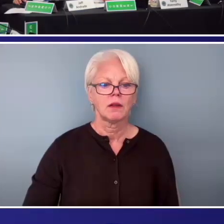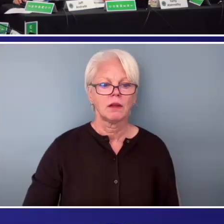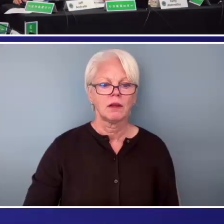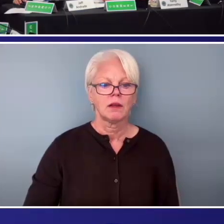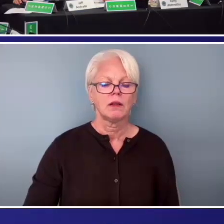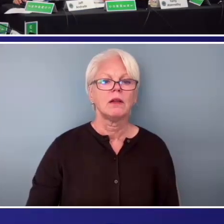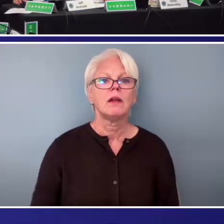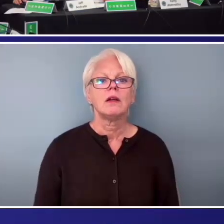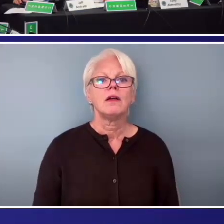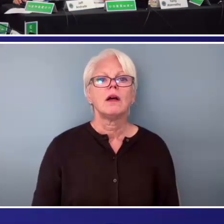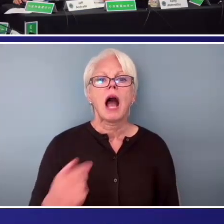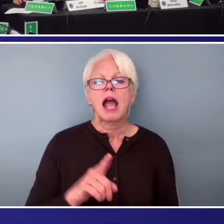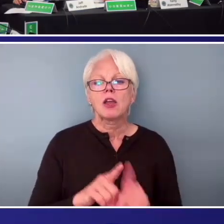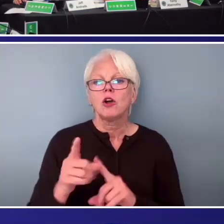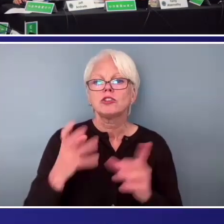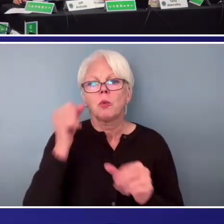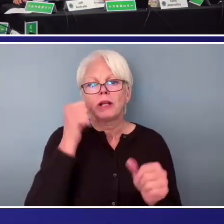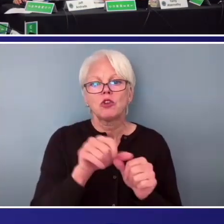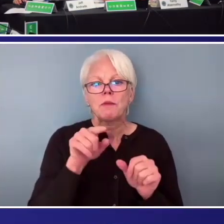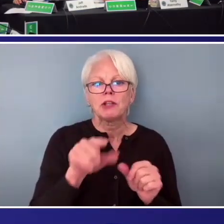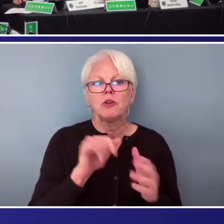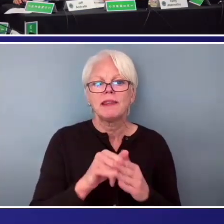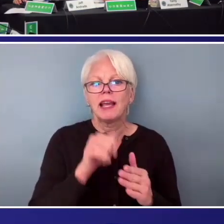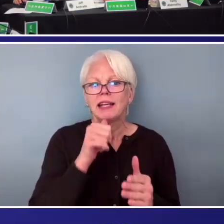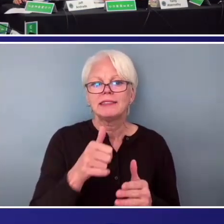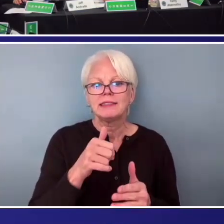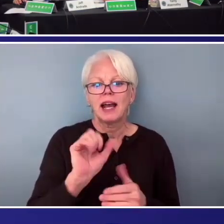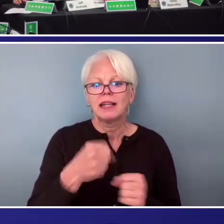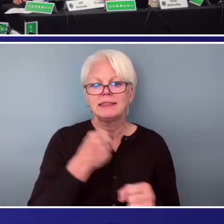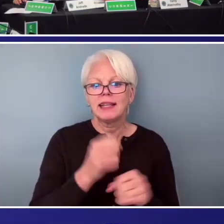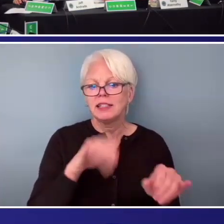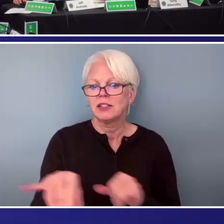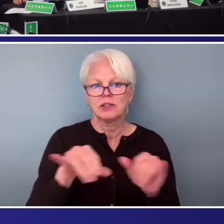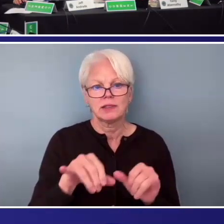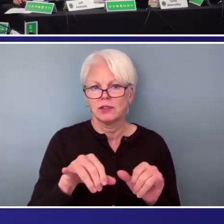I'd also like to remind you that it's not ten years standard. It's a ten-year term.